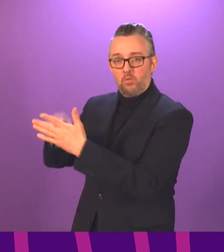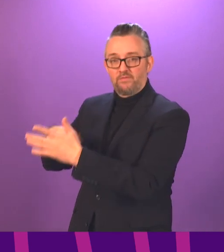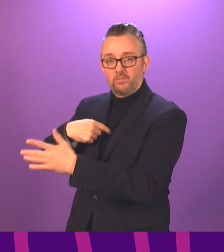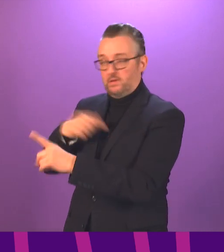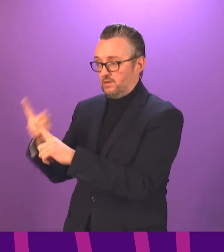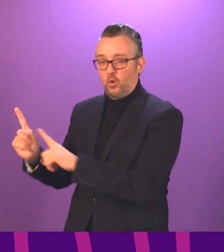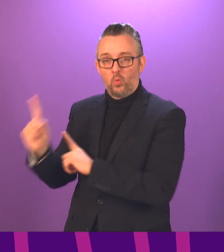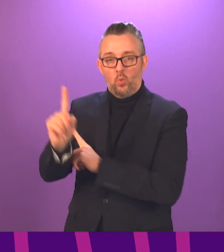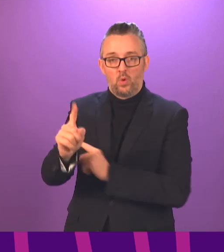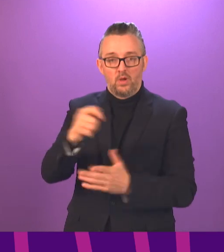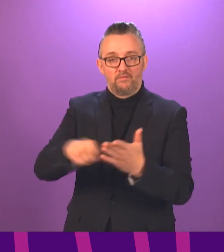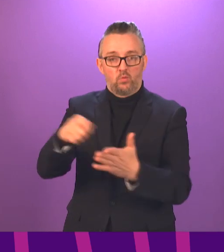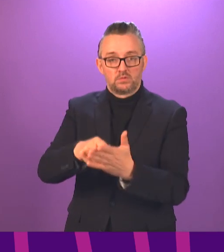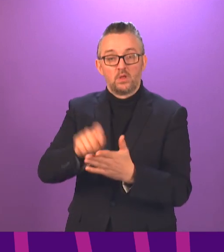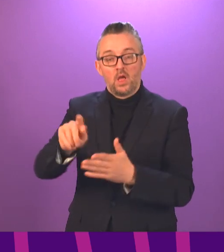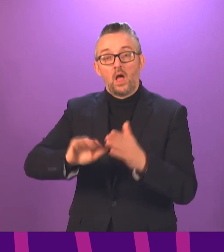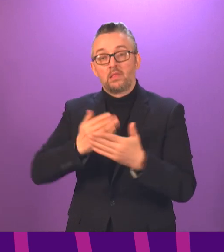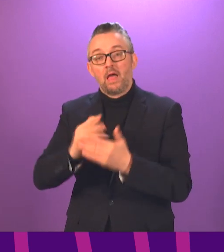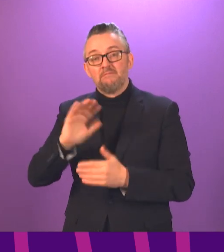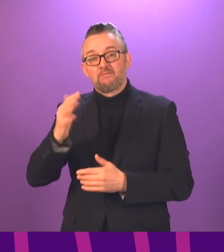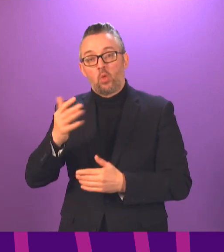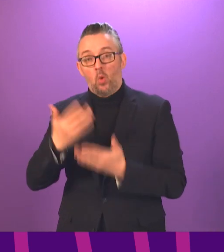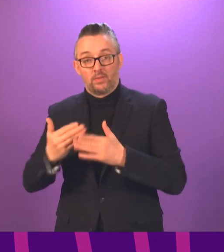Of course, I emphasise that returning officers are carrying out risk assessments and that